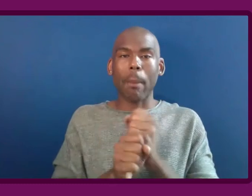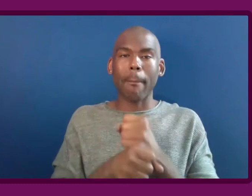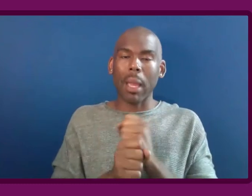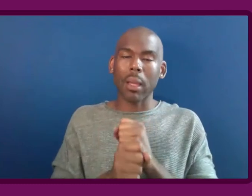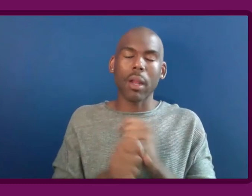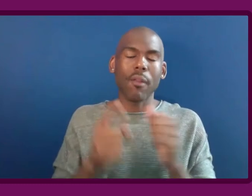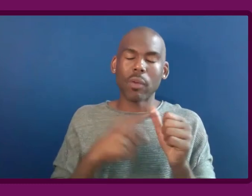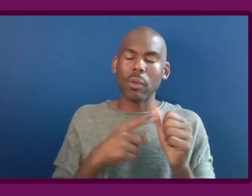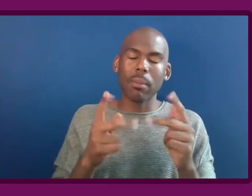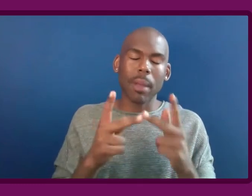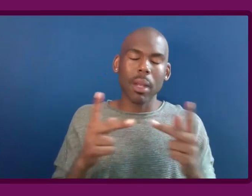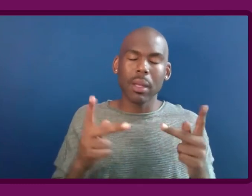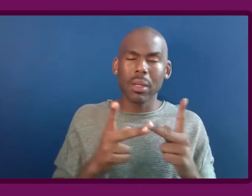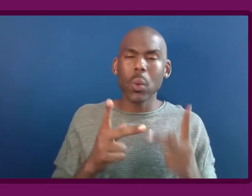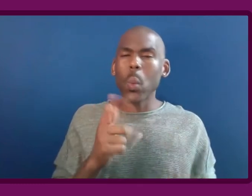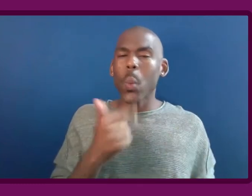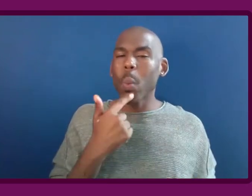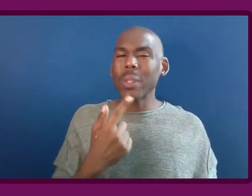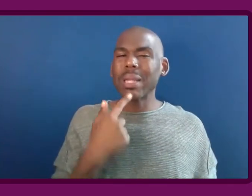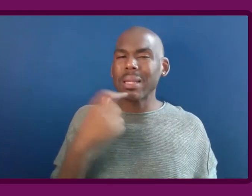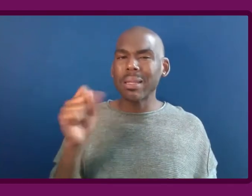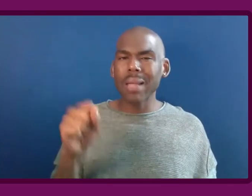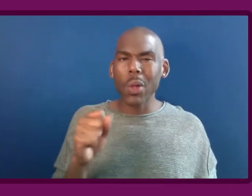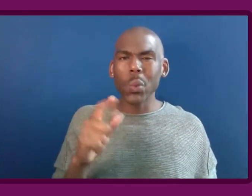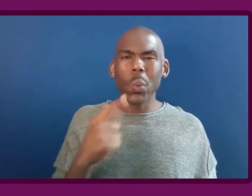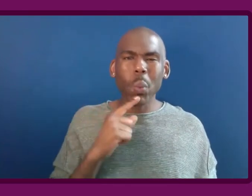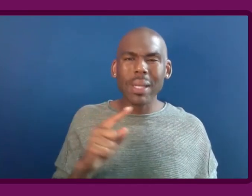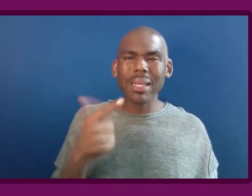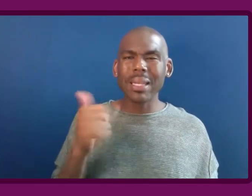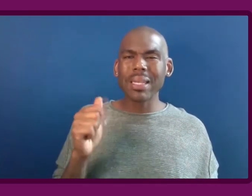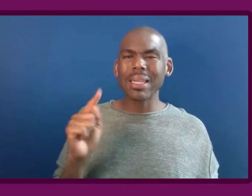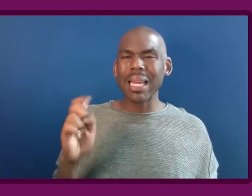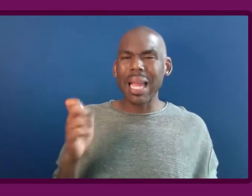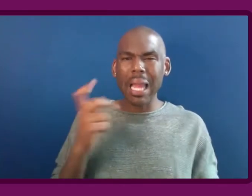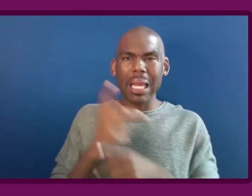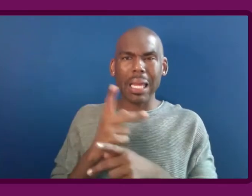the very first place. The studio, someone who says yes, who's the gatekeeper to say,